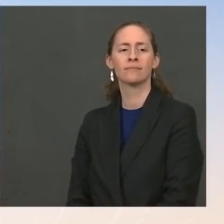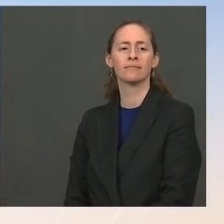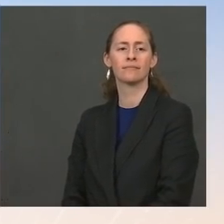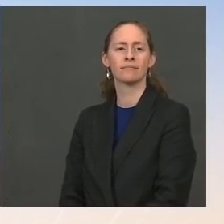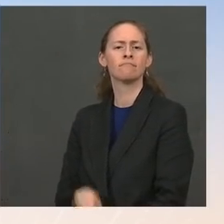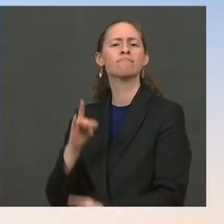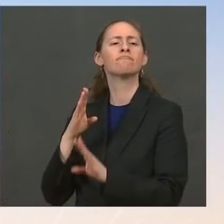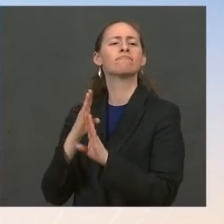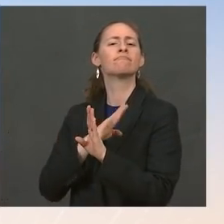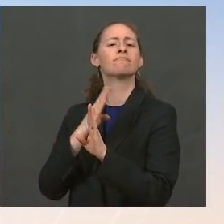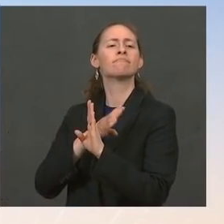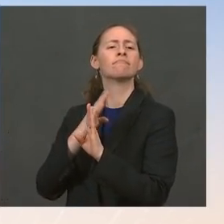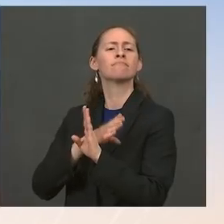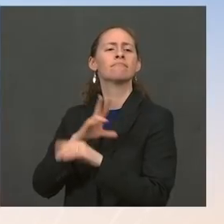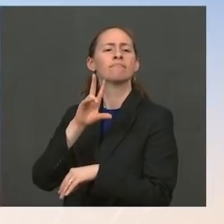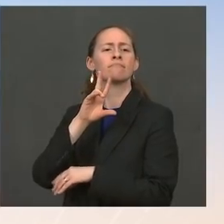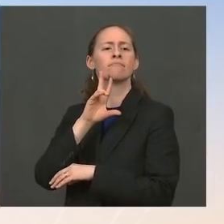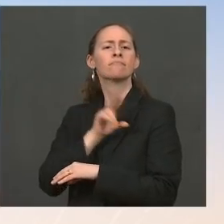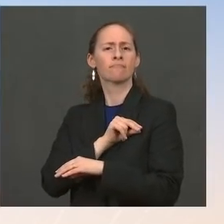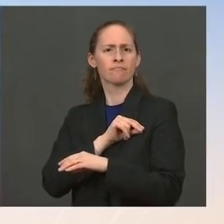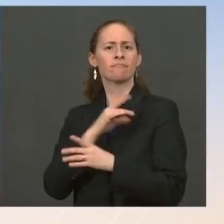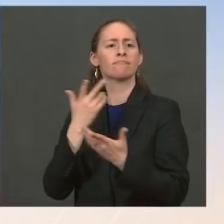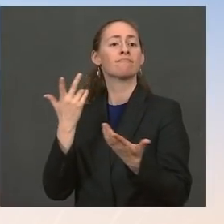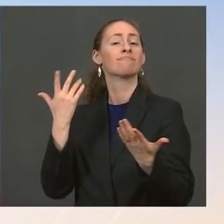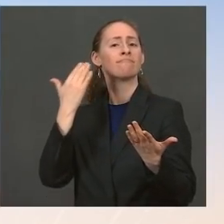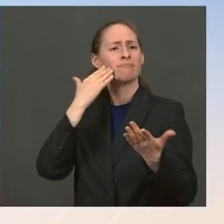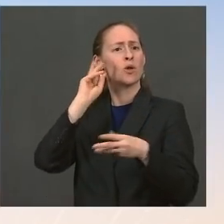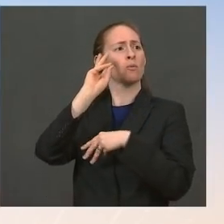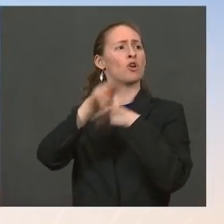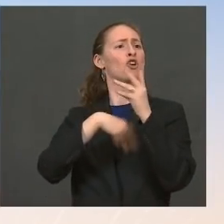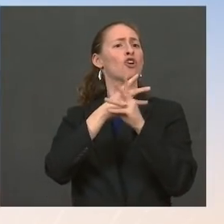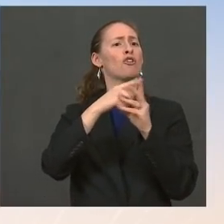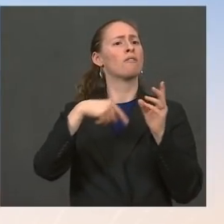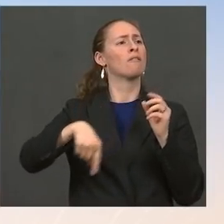in the country, specifically hunger among military families. We've seen some of these recent reports